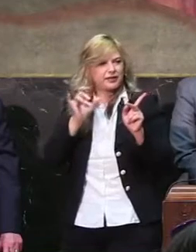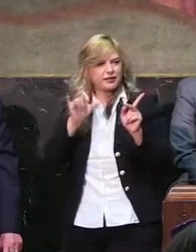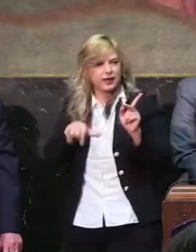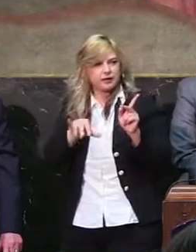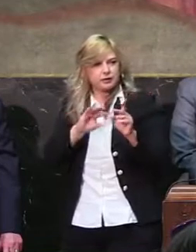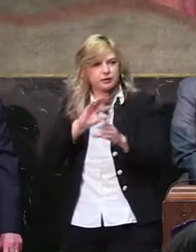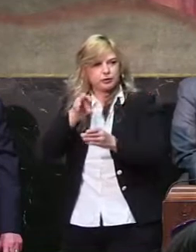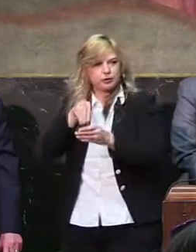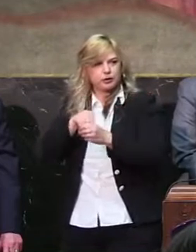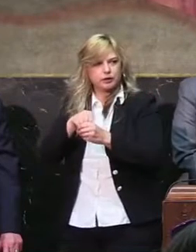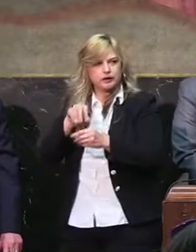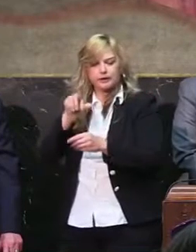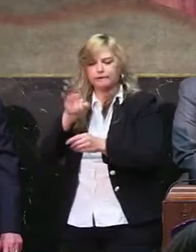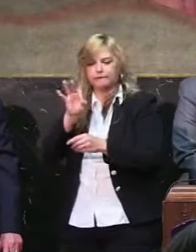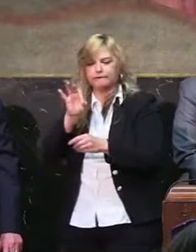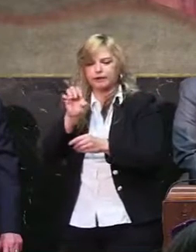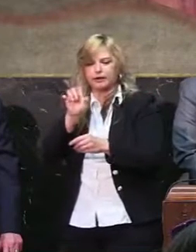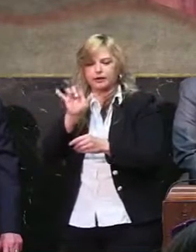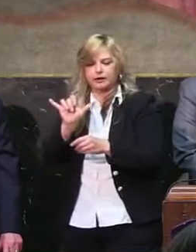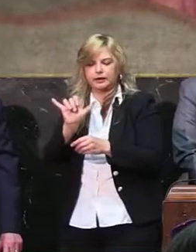[question from audience]